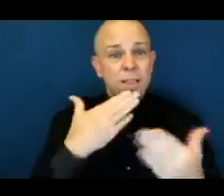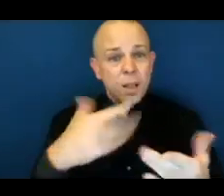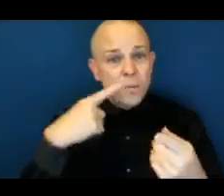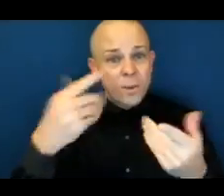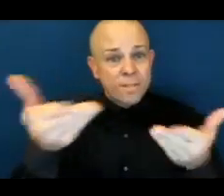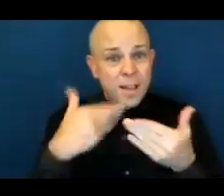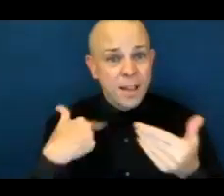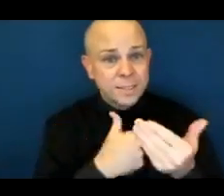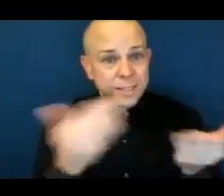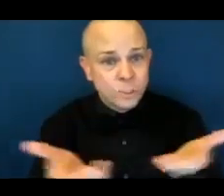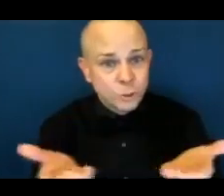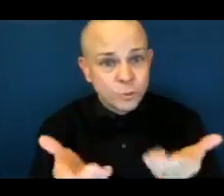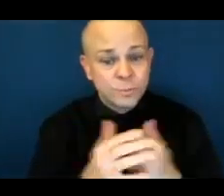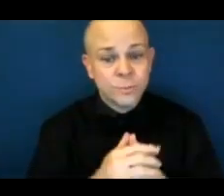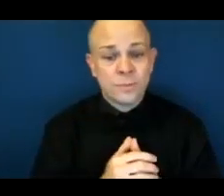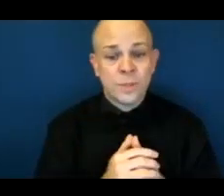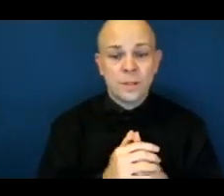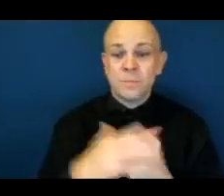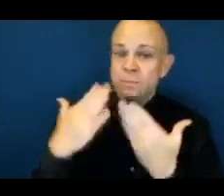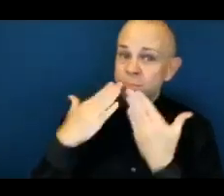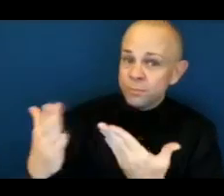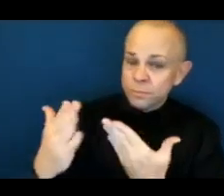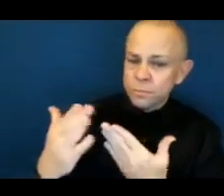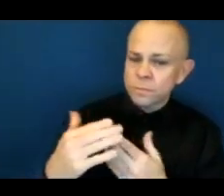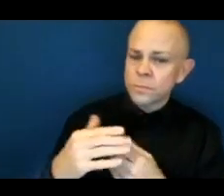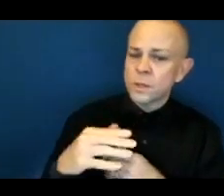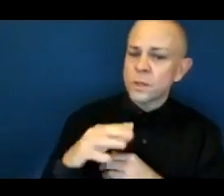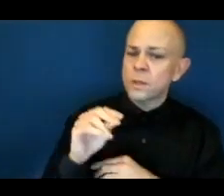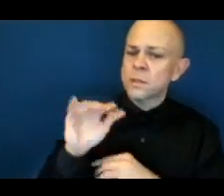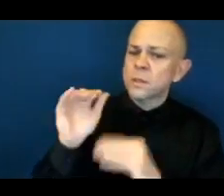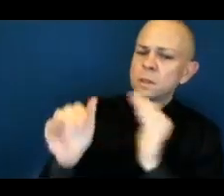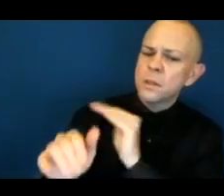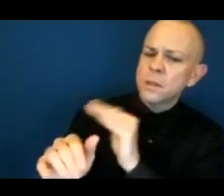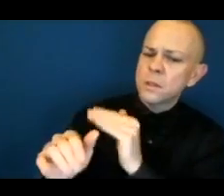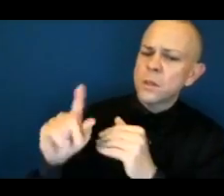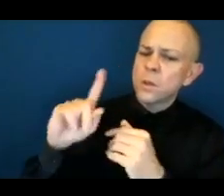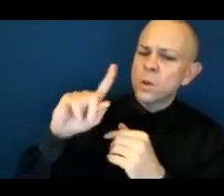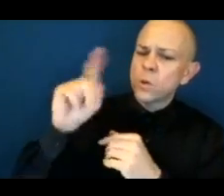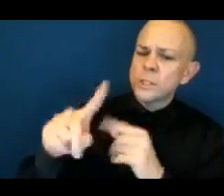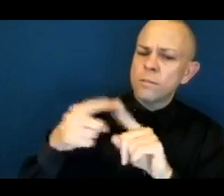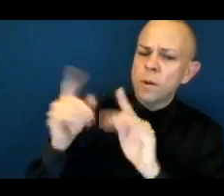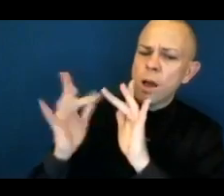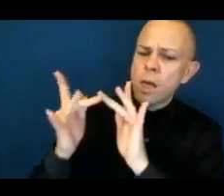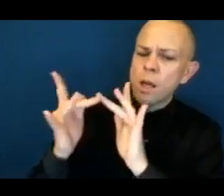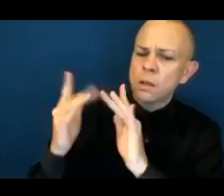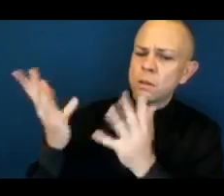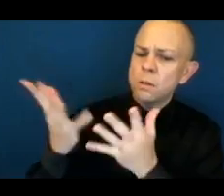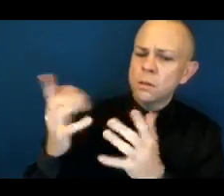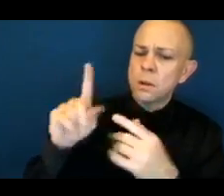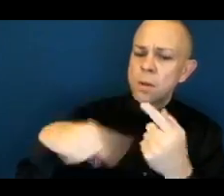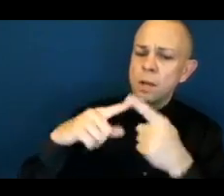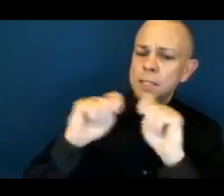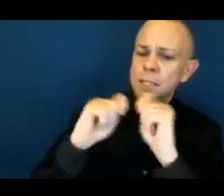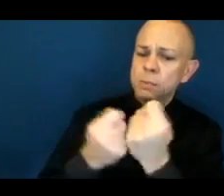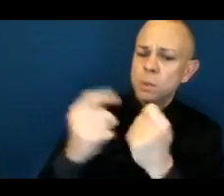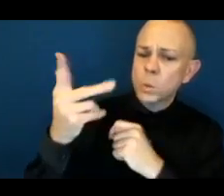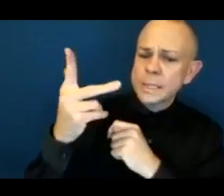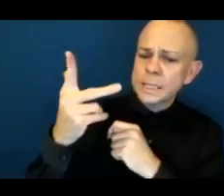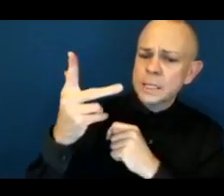back to you so Noel we've got a question online it was they asking about team three does that mean that you're a type one incident management team can